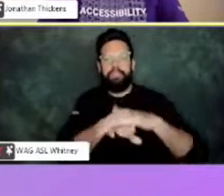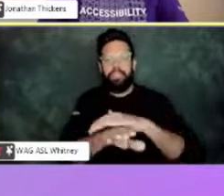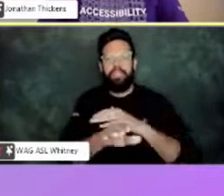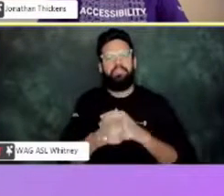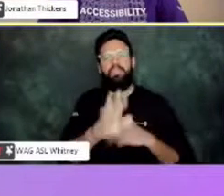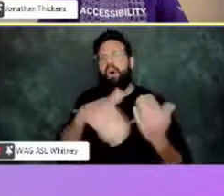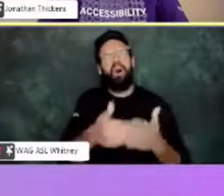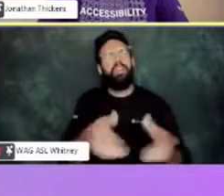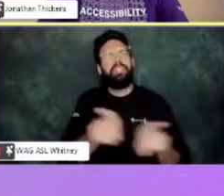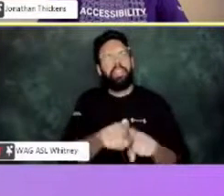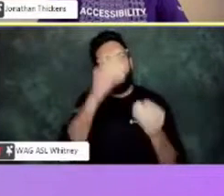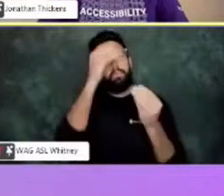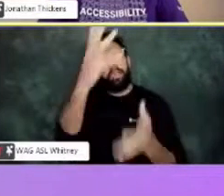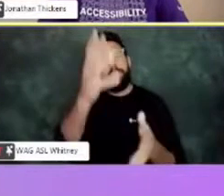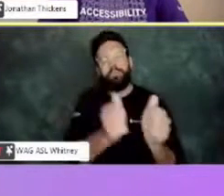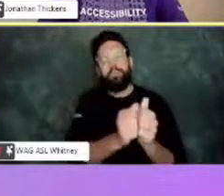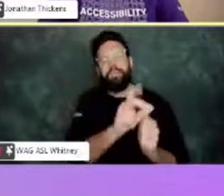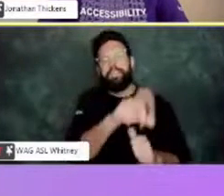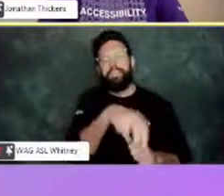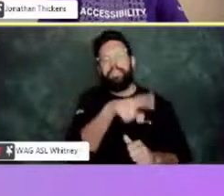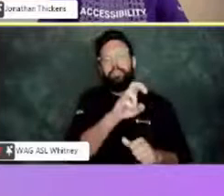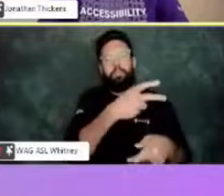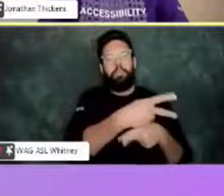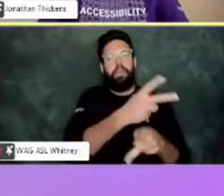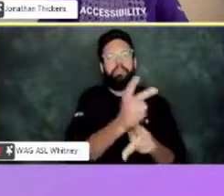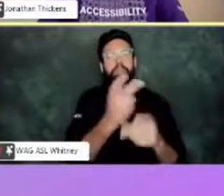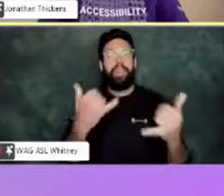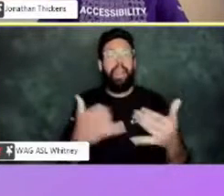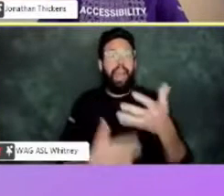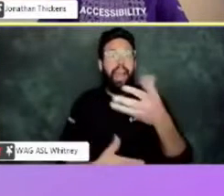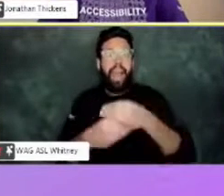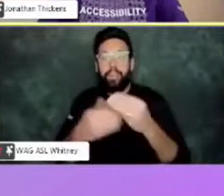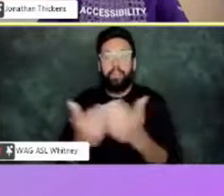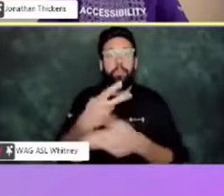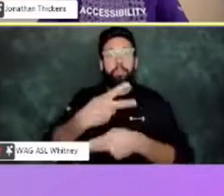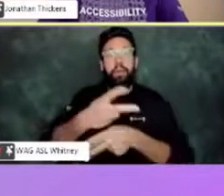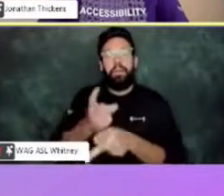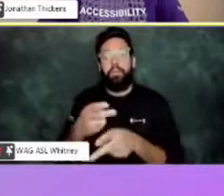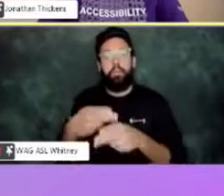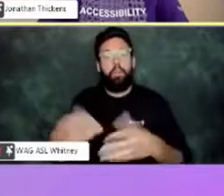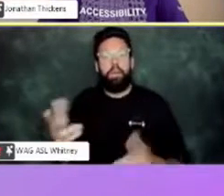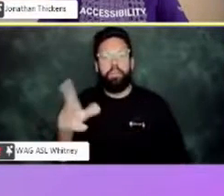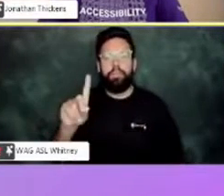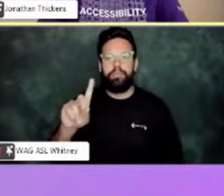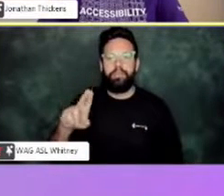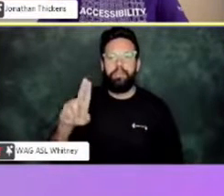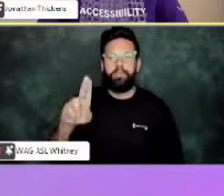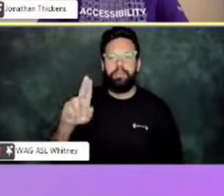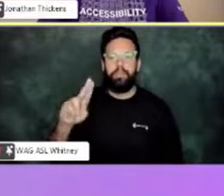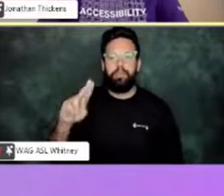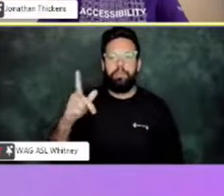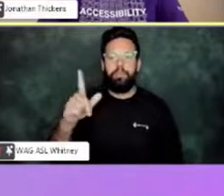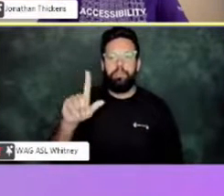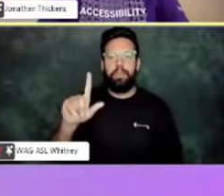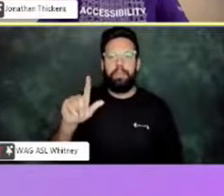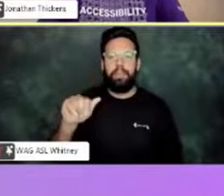Now, we're introducing a new dimension called duplicates. We can detect and report on issues that show up more than once on a page.